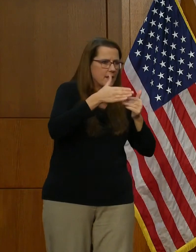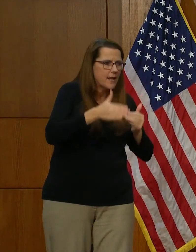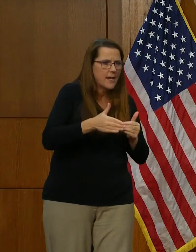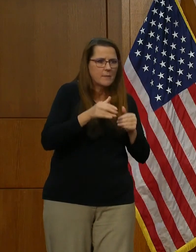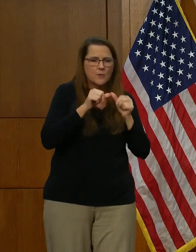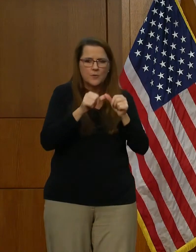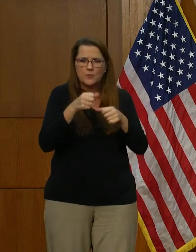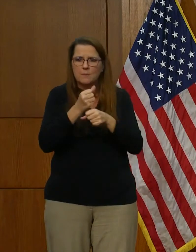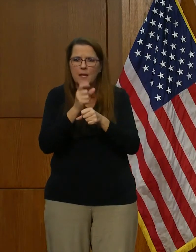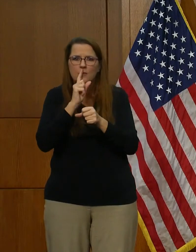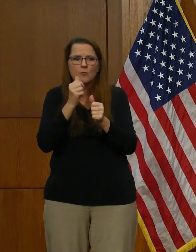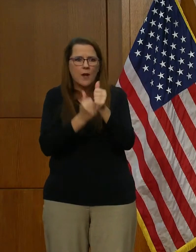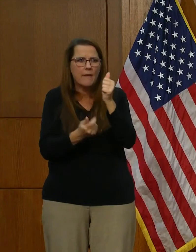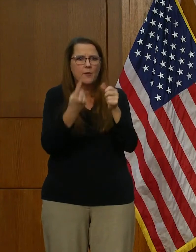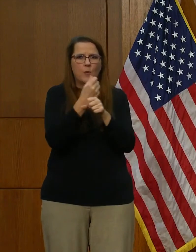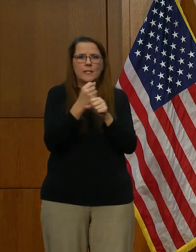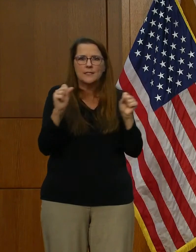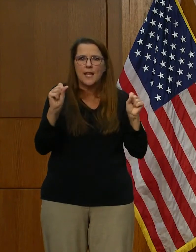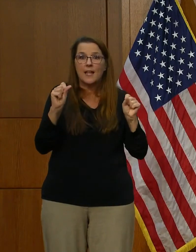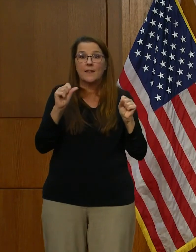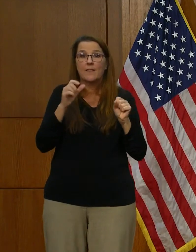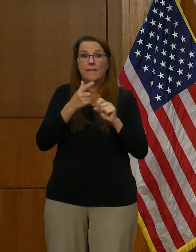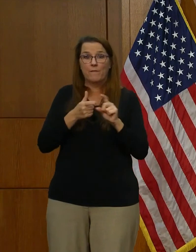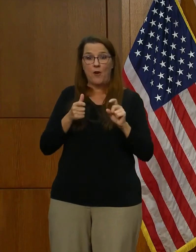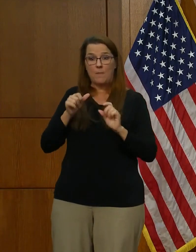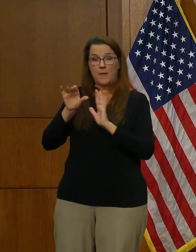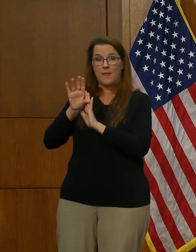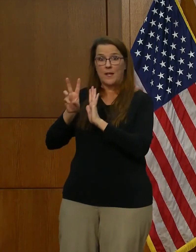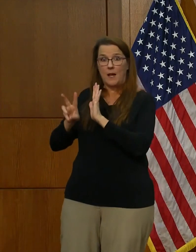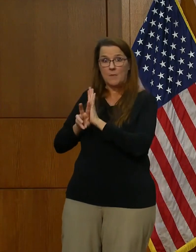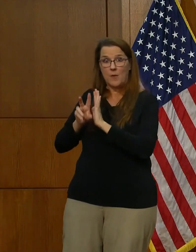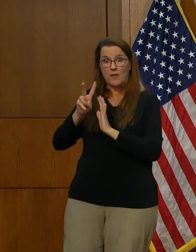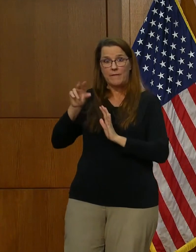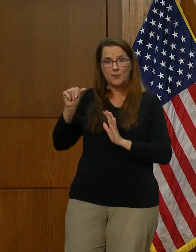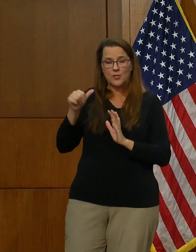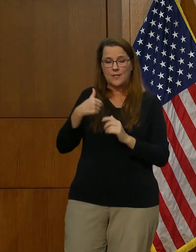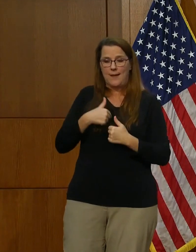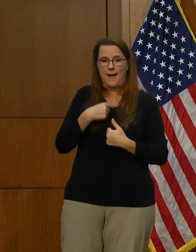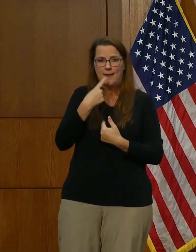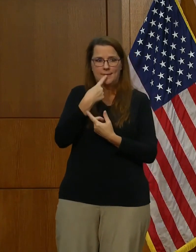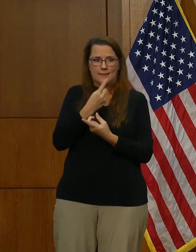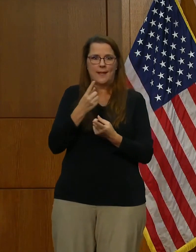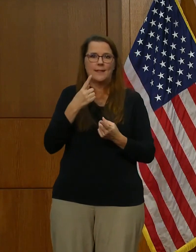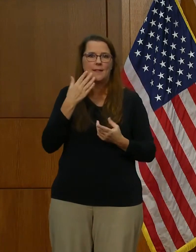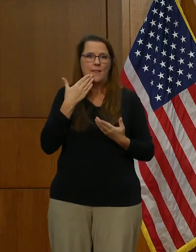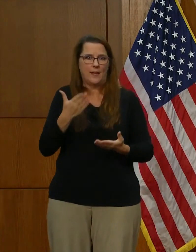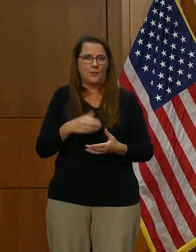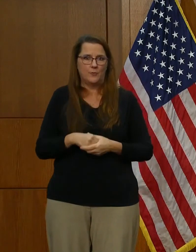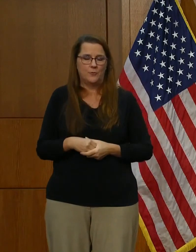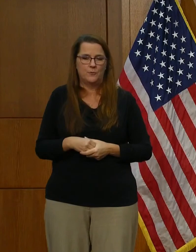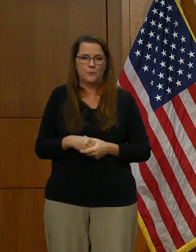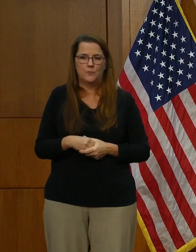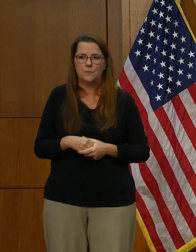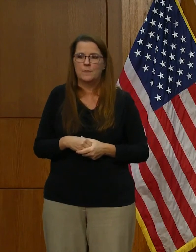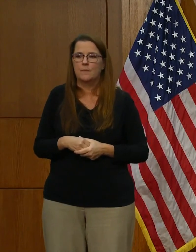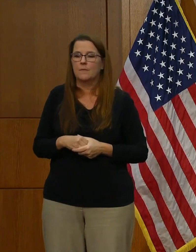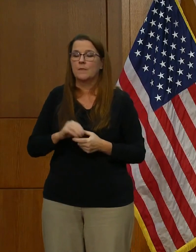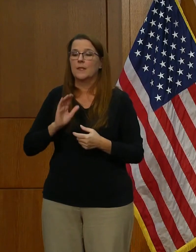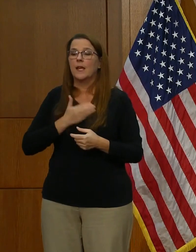YOUR NEIGHBORS AND OUR COMMUNITY SAFE AND HEALTHY ON BEHALF OF THE COMMONWEALTH. I